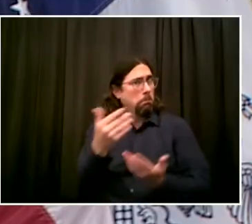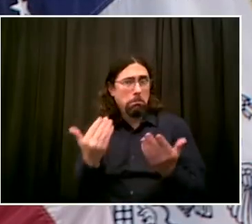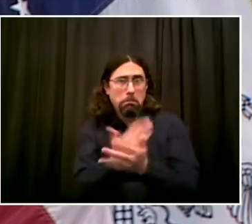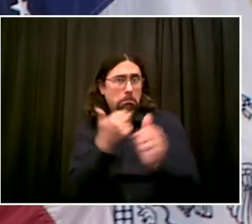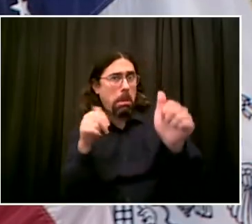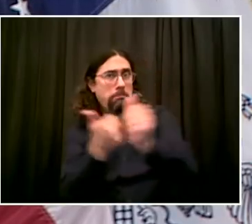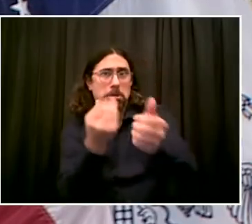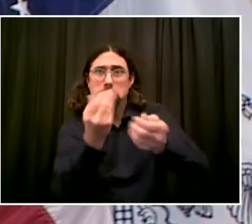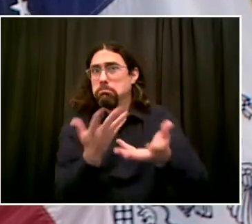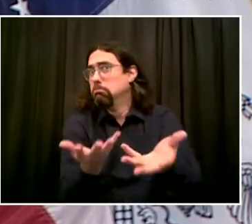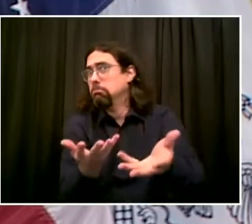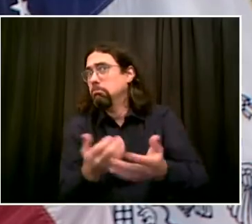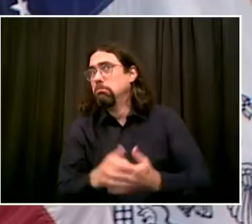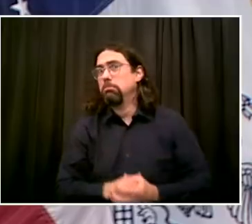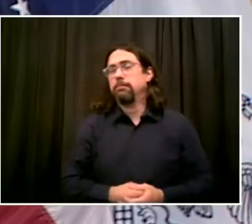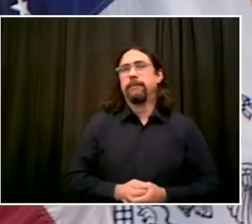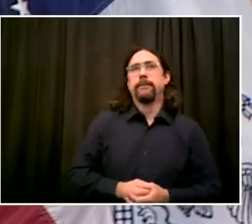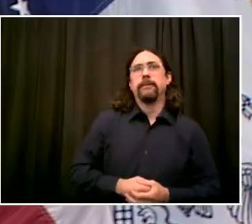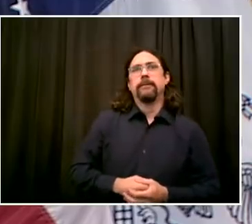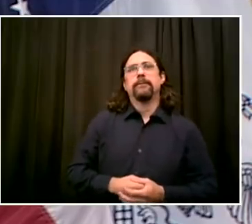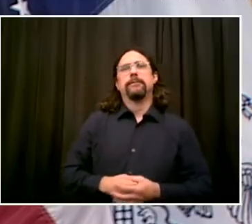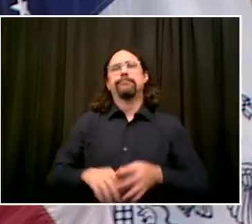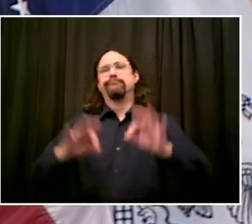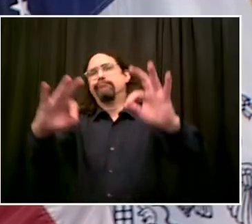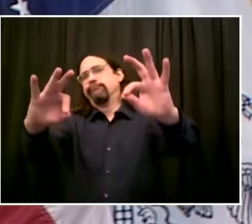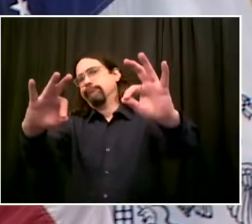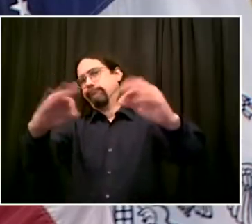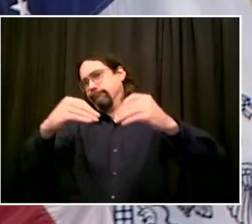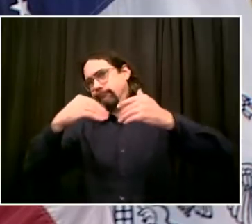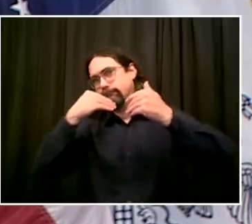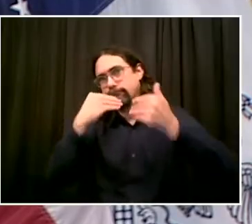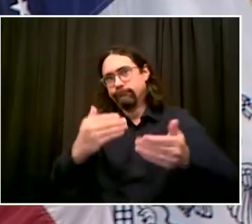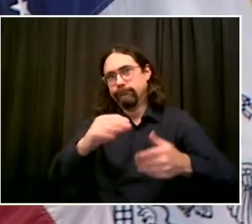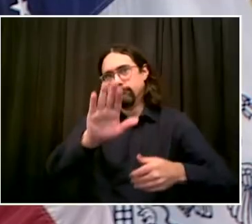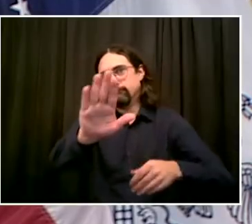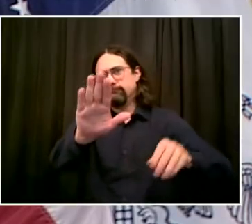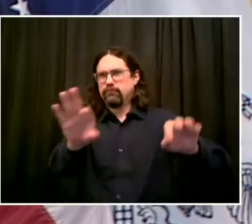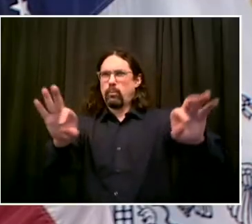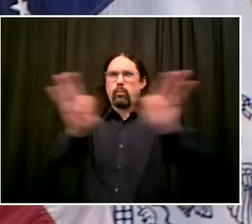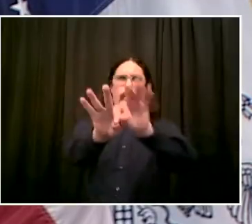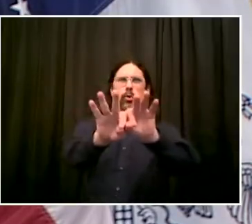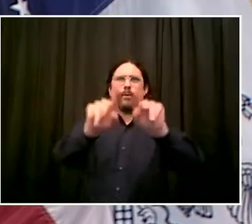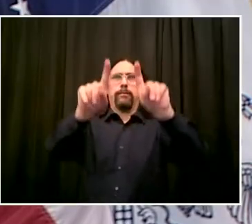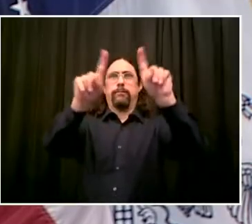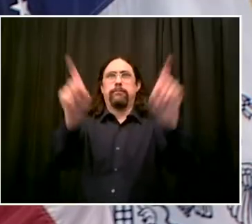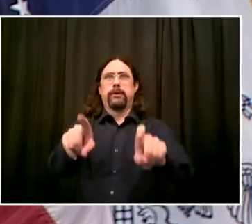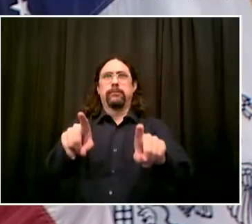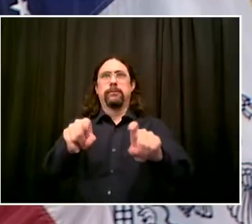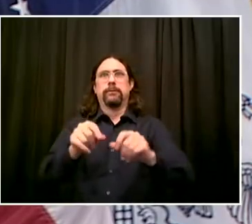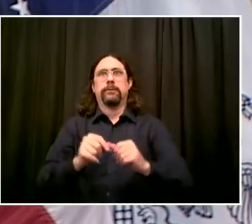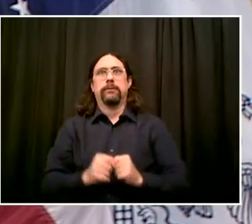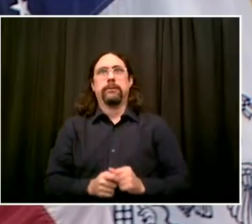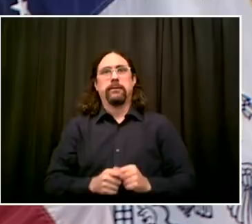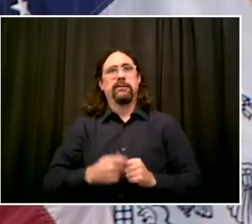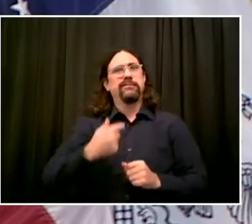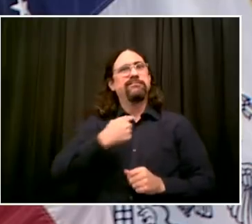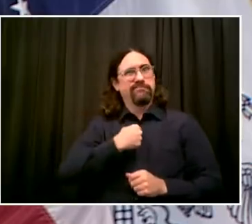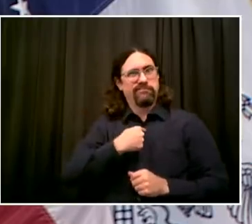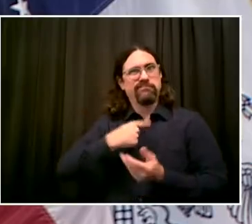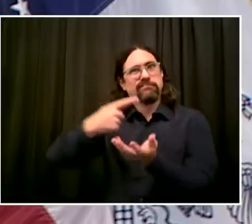INCLUDE ANY NIDORO SPACES LIKE MUSEUM?S I APPRECIATE THE QUESTION, IT'S SO